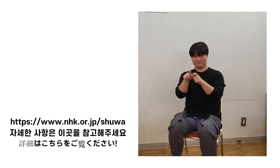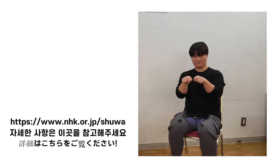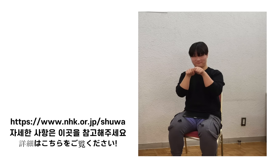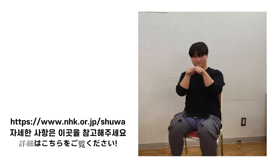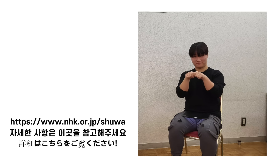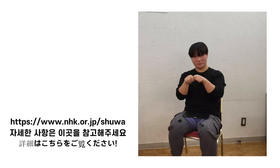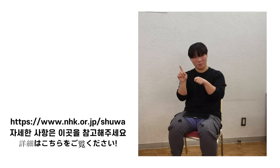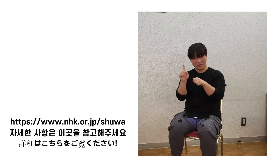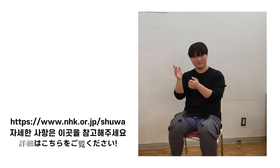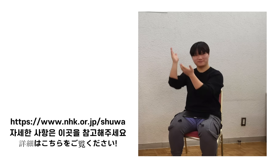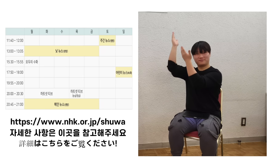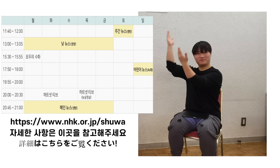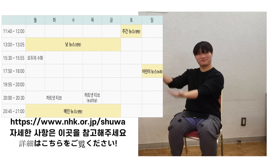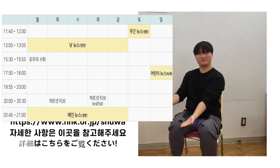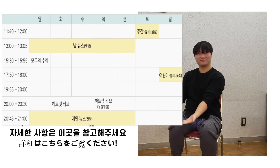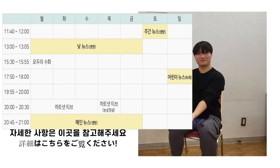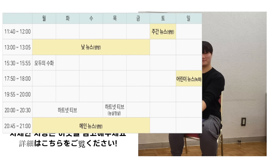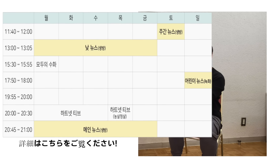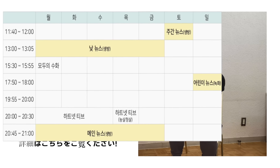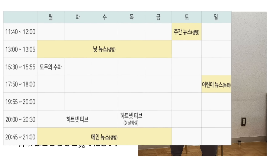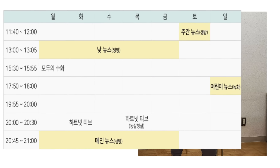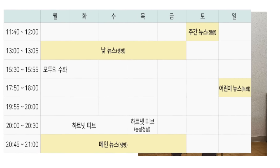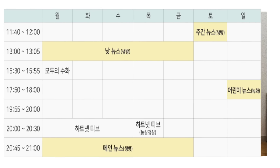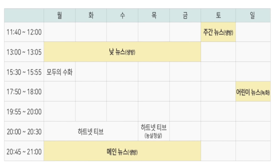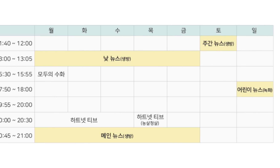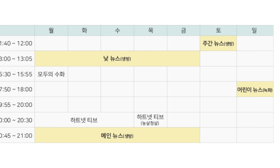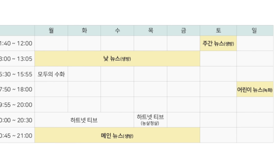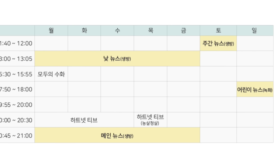Please see here for more details.